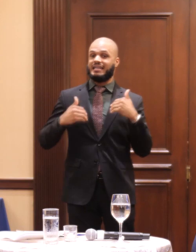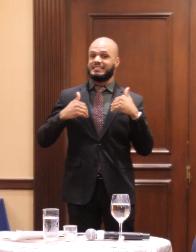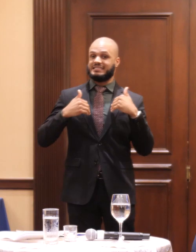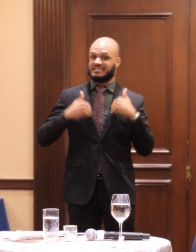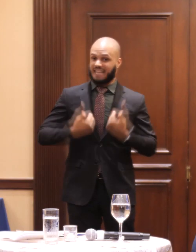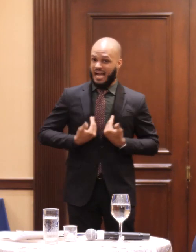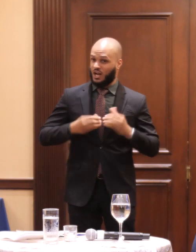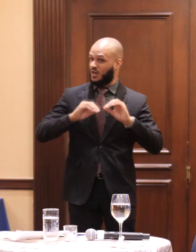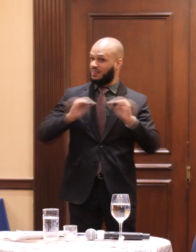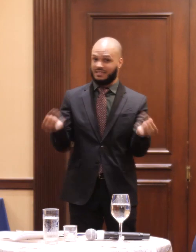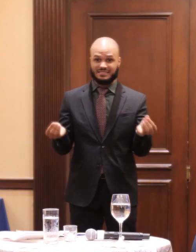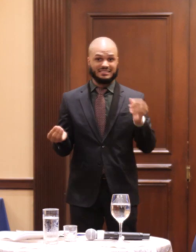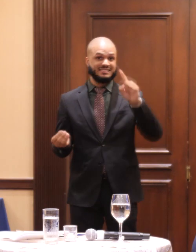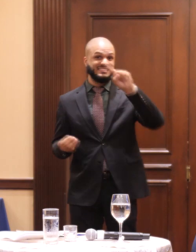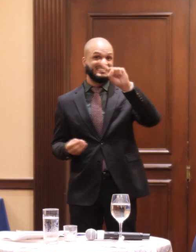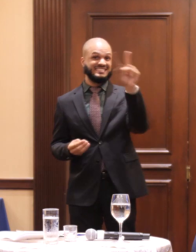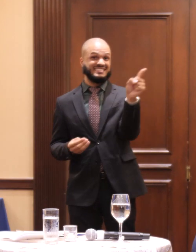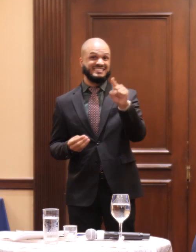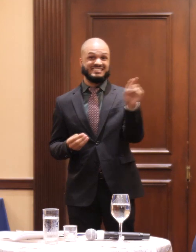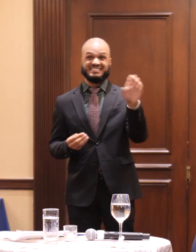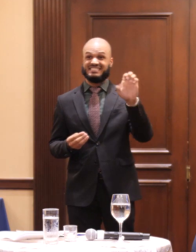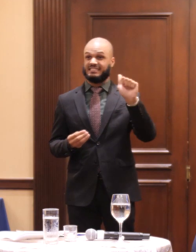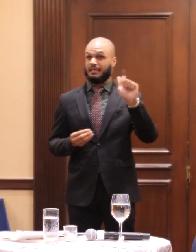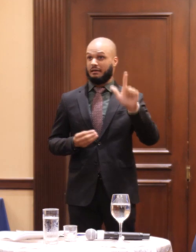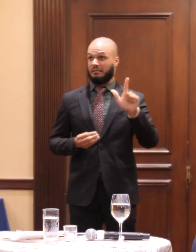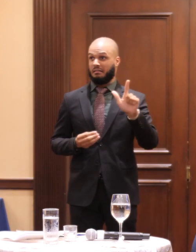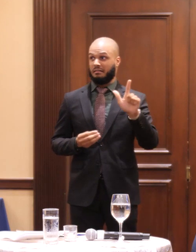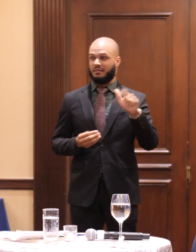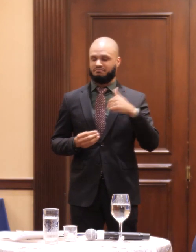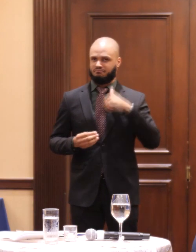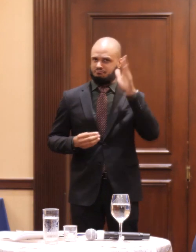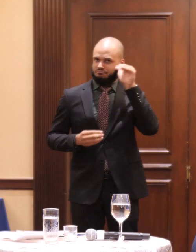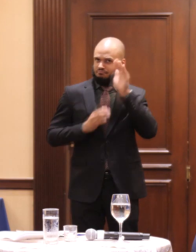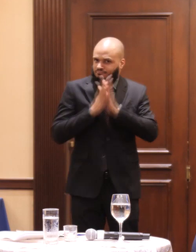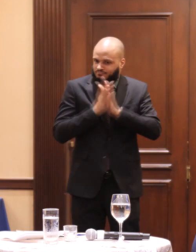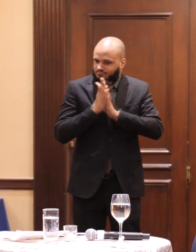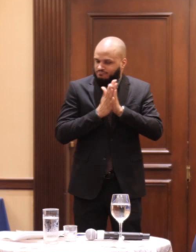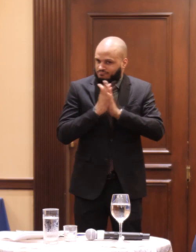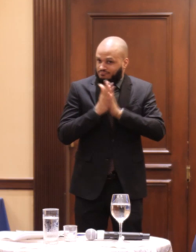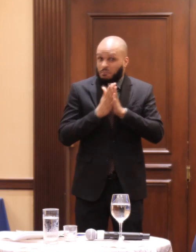I don't know, I didn't know whether I was going to accomplish anything or not but this